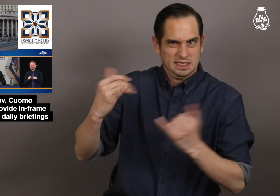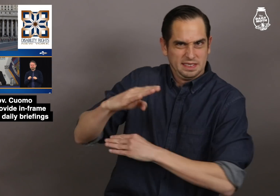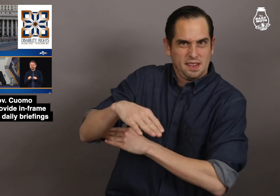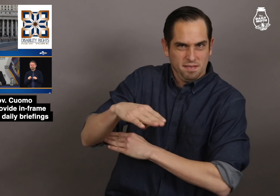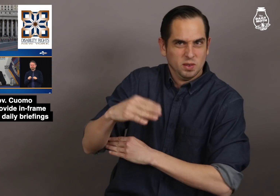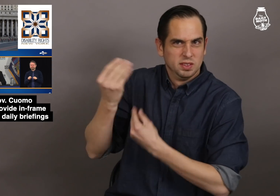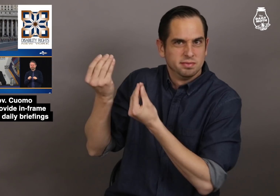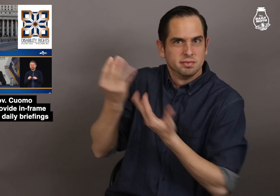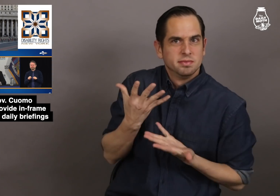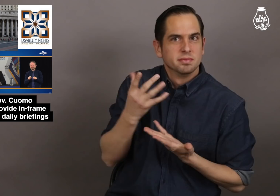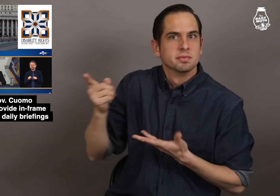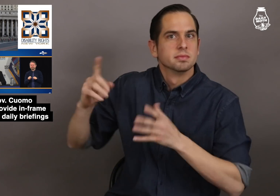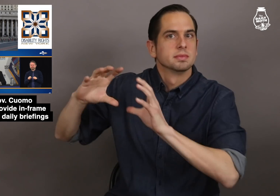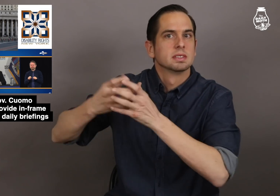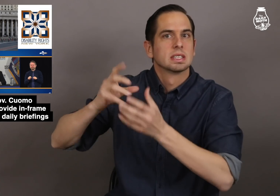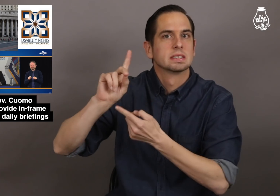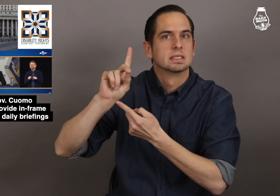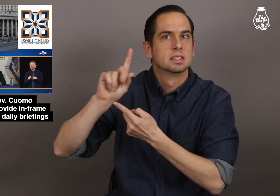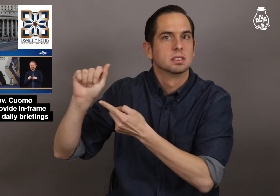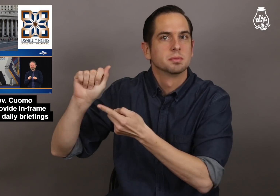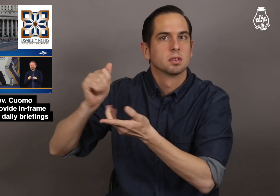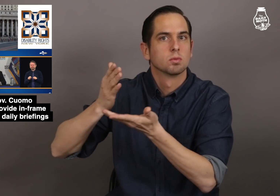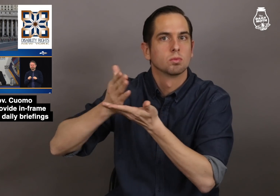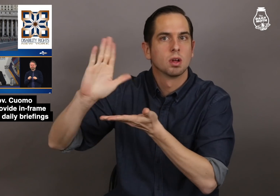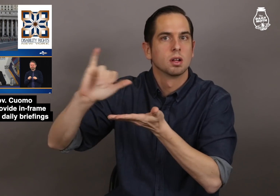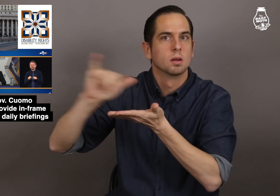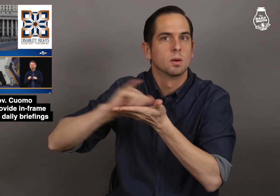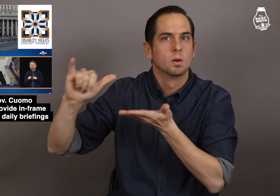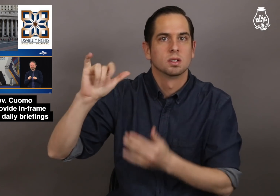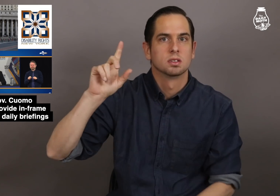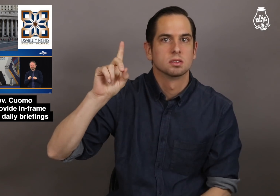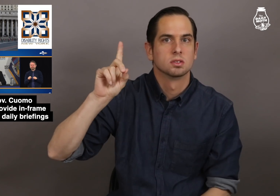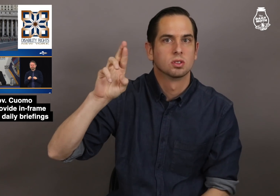This afternoon I was notified by Disability Rights New York